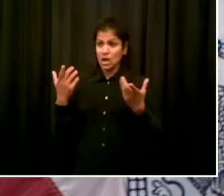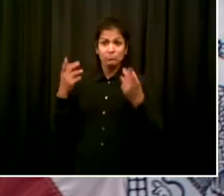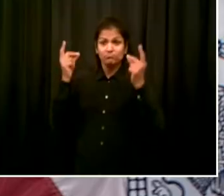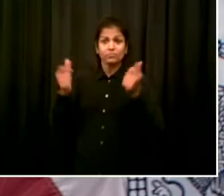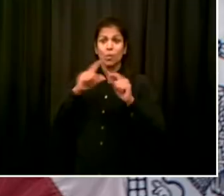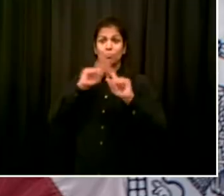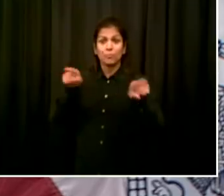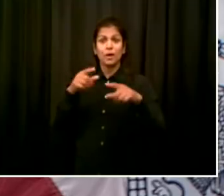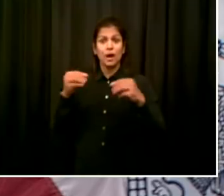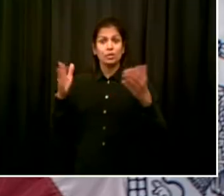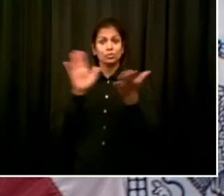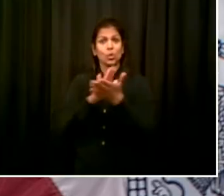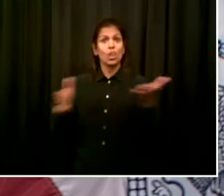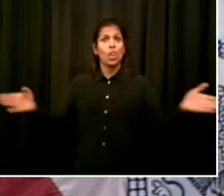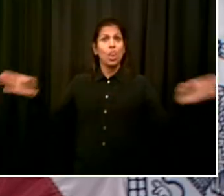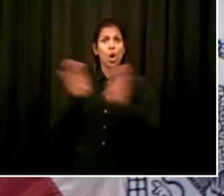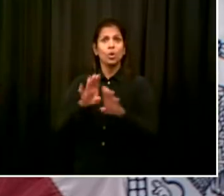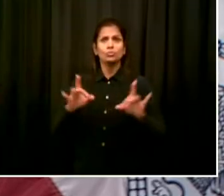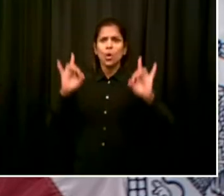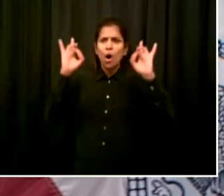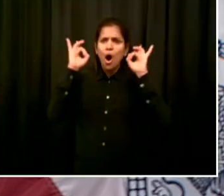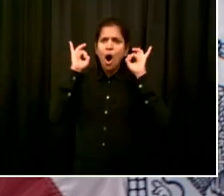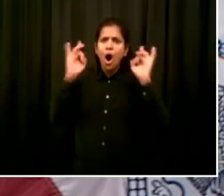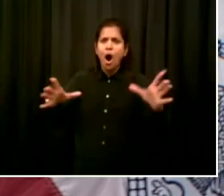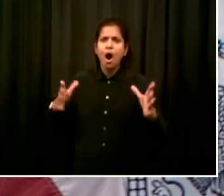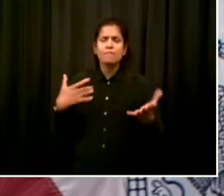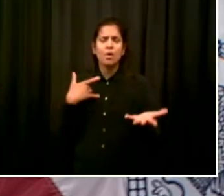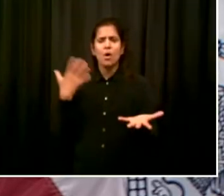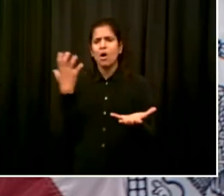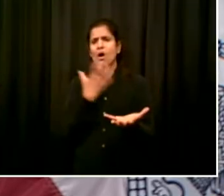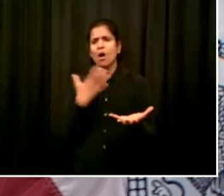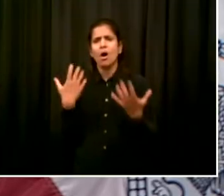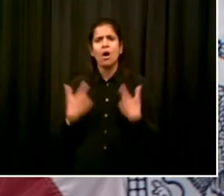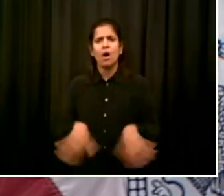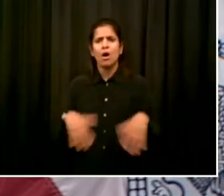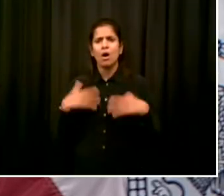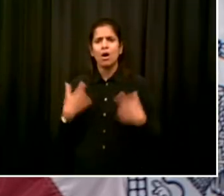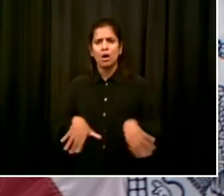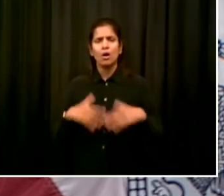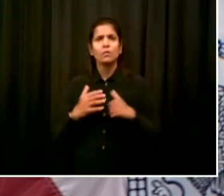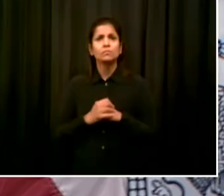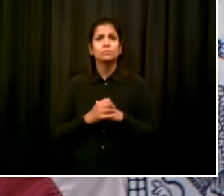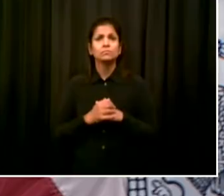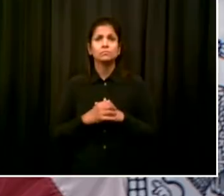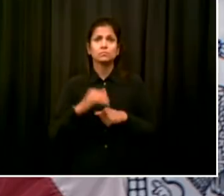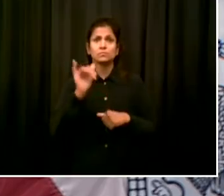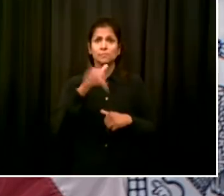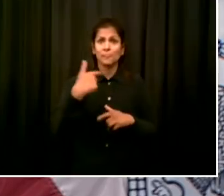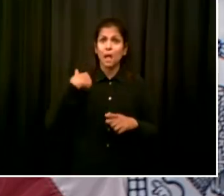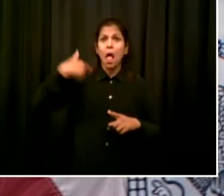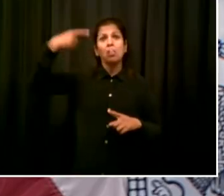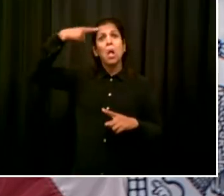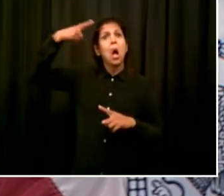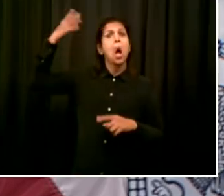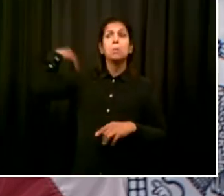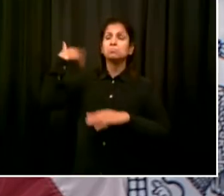HEALTH AND SAFETY . IT WAS PAINFUL TO USHT OWDN THE SCHOOLS BUT I SAID AT THE TIME WHEN WE